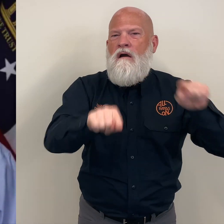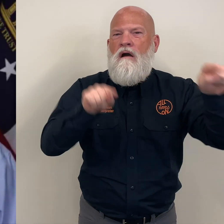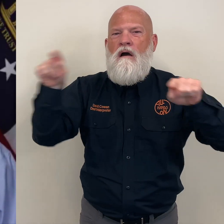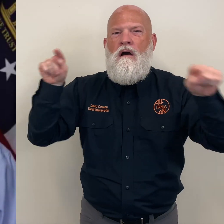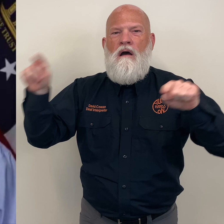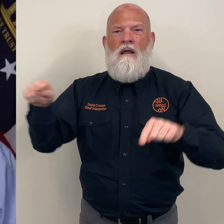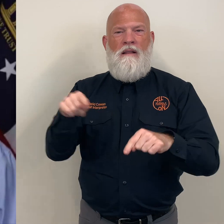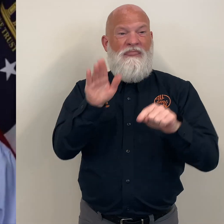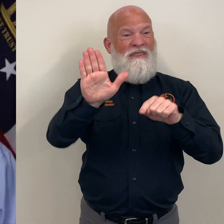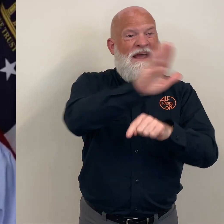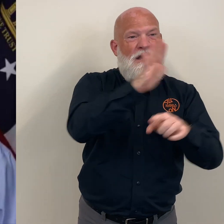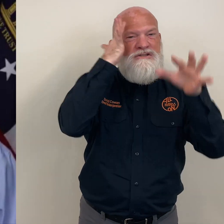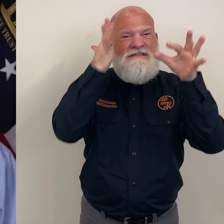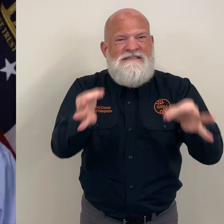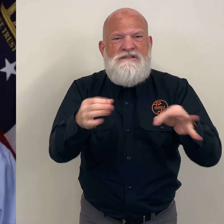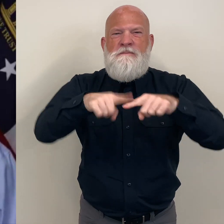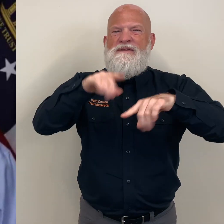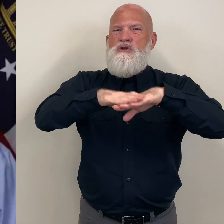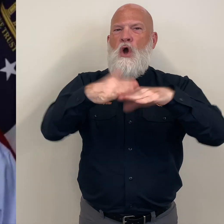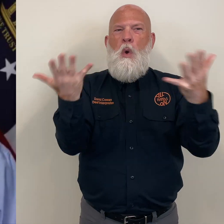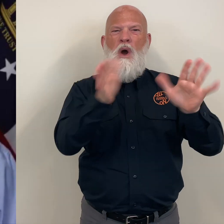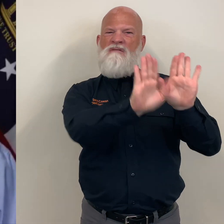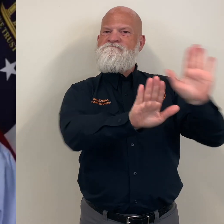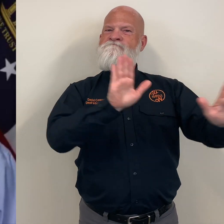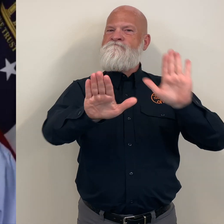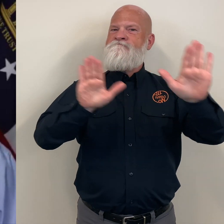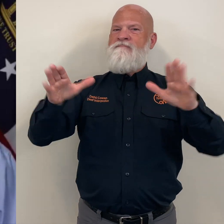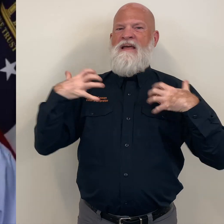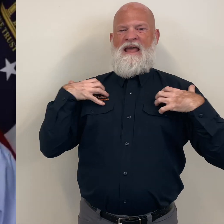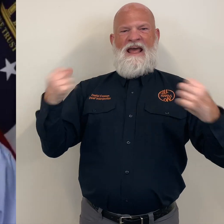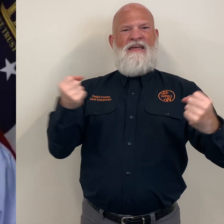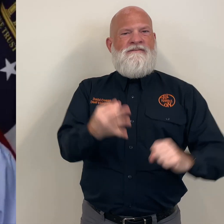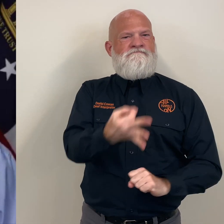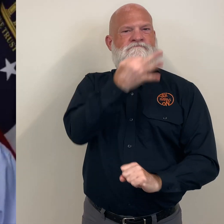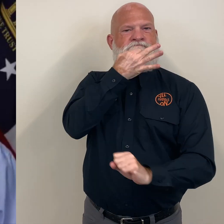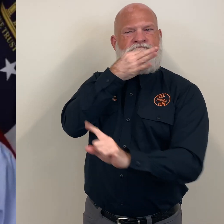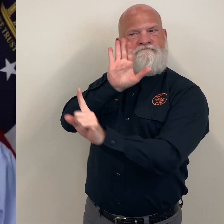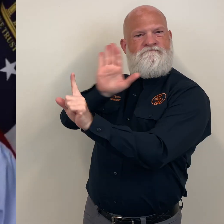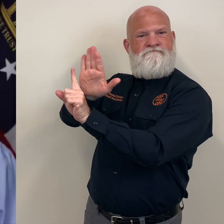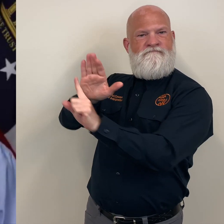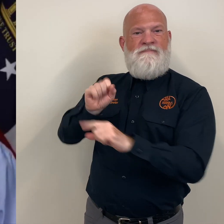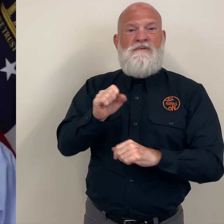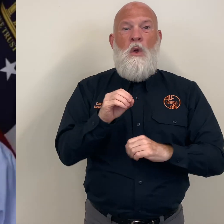the health and well-being of Georgians are my top priorities and my decisions